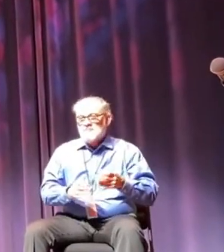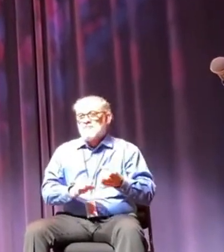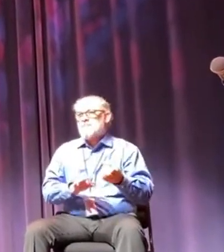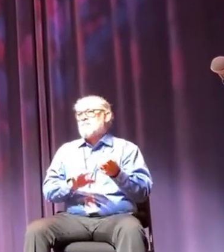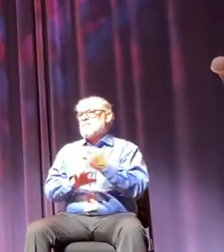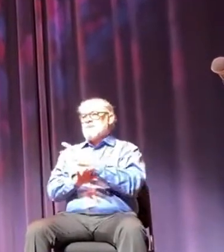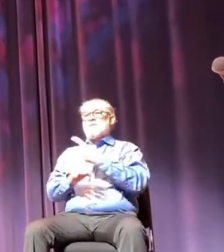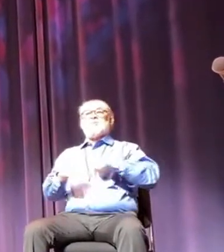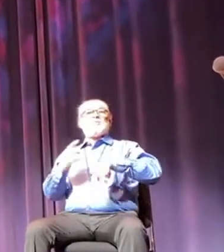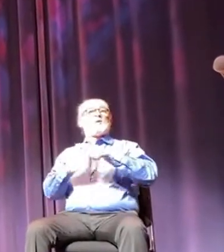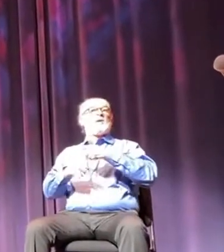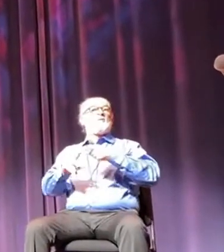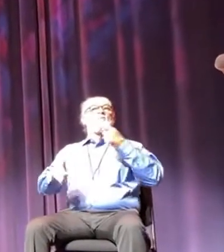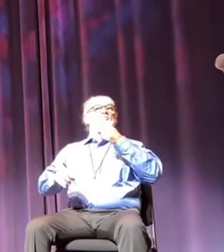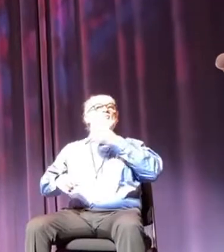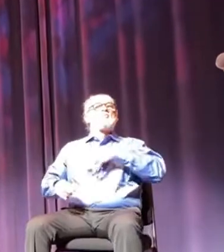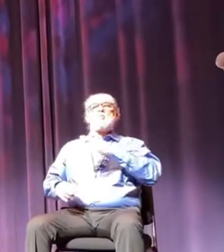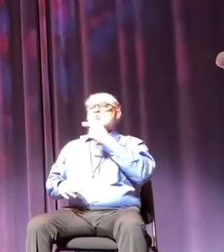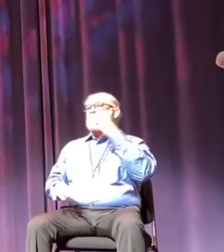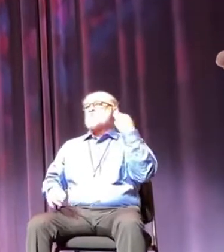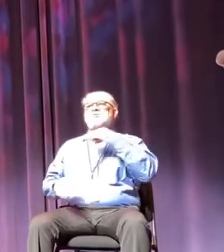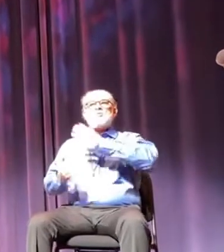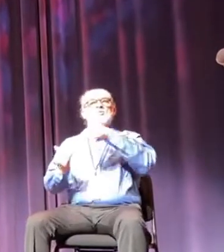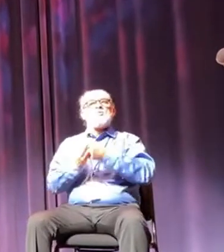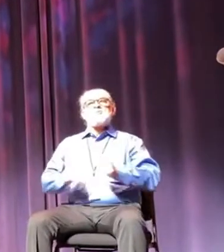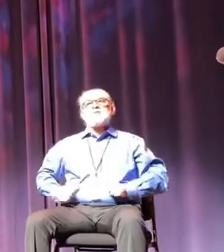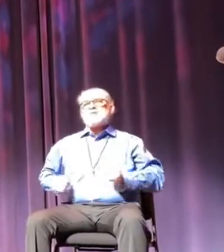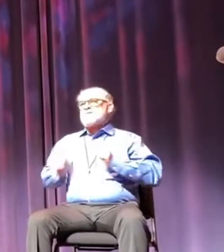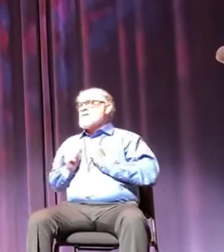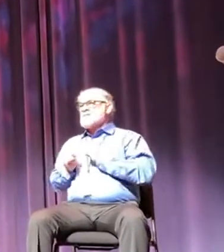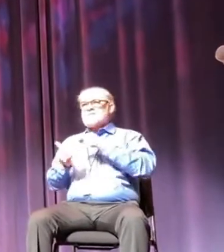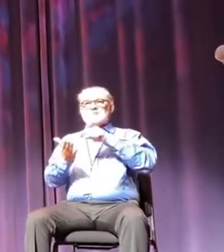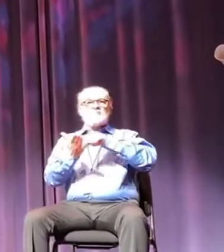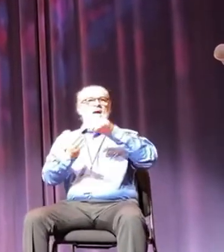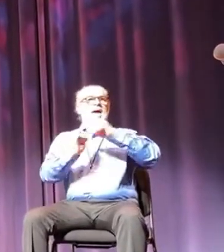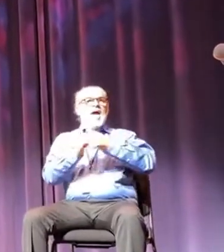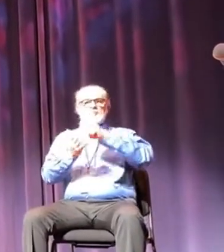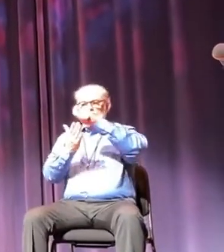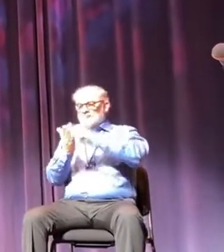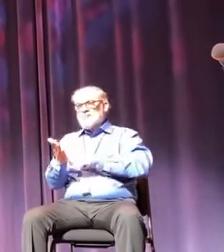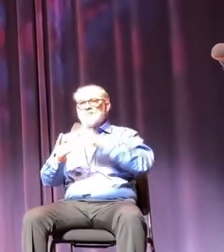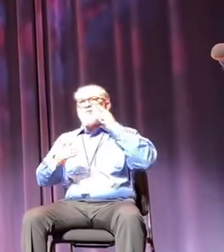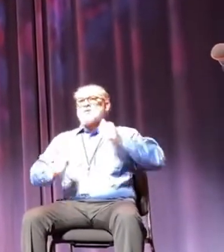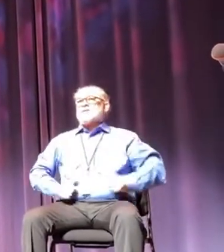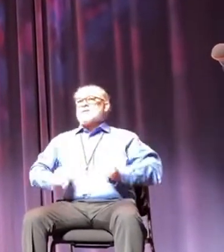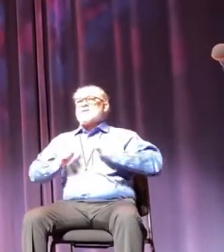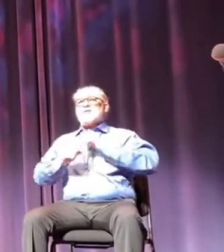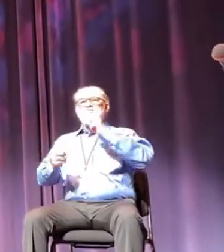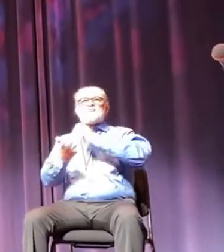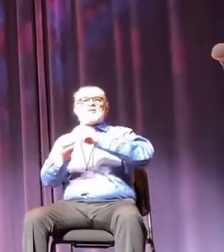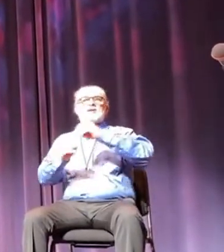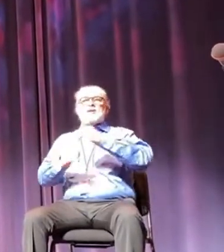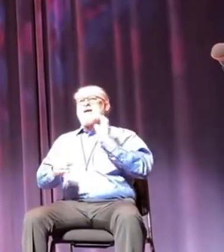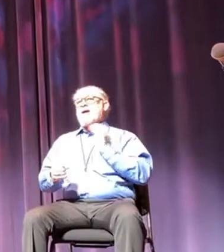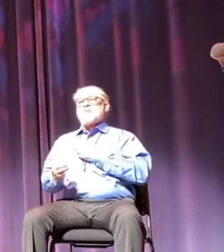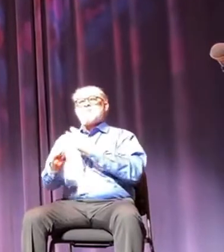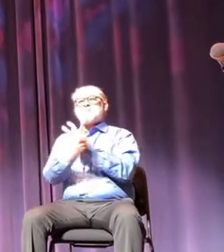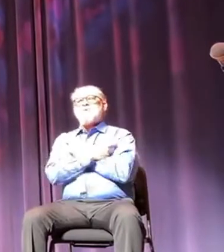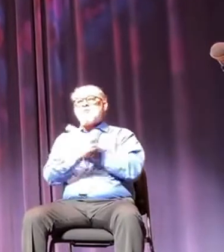We come from women who risked it all to live, recipe for survival written in our marrow. We come from women